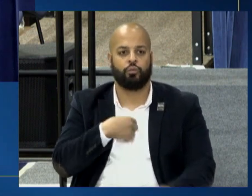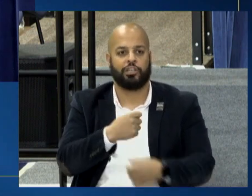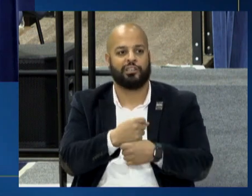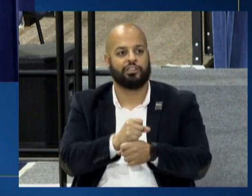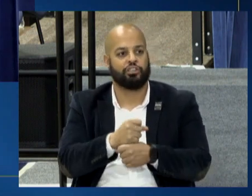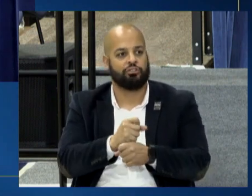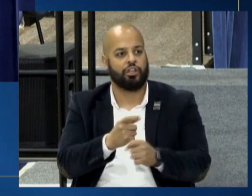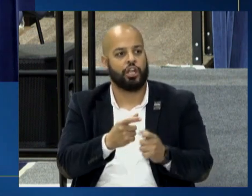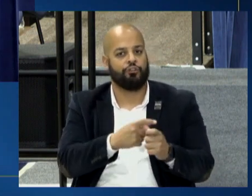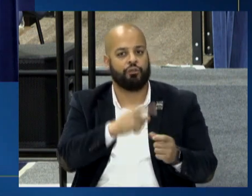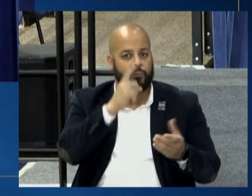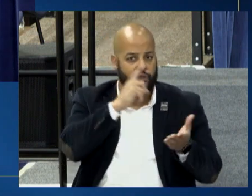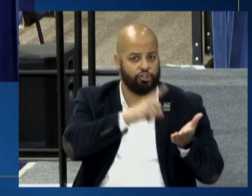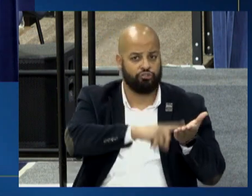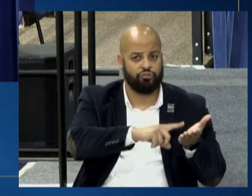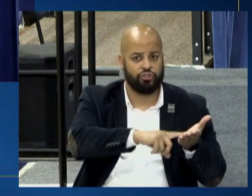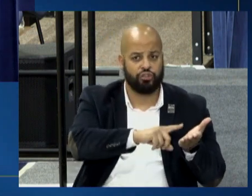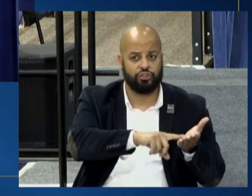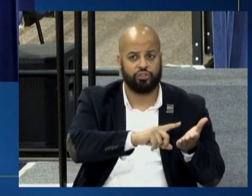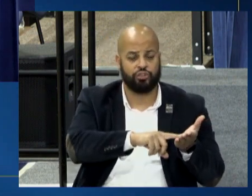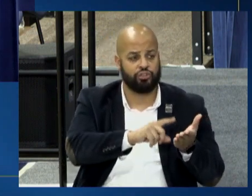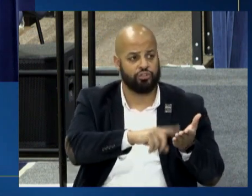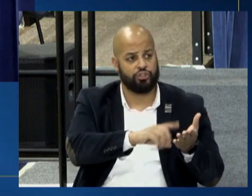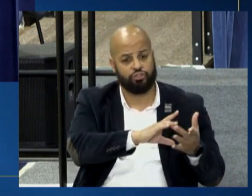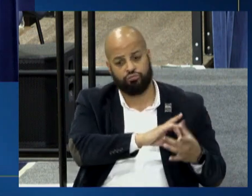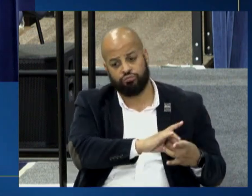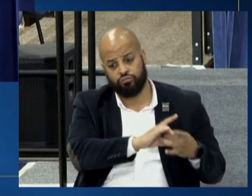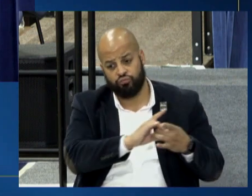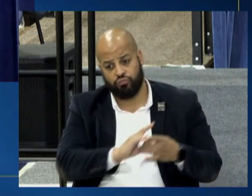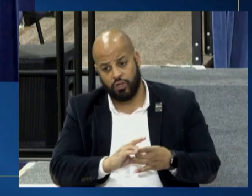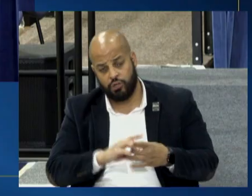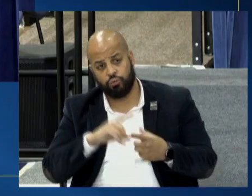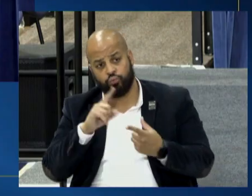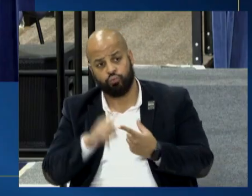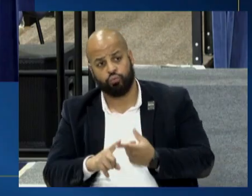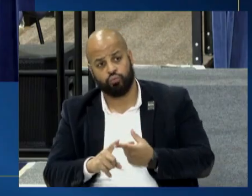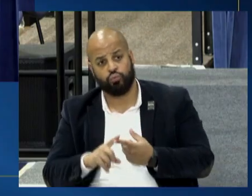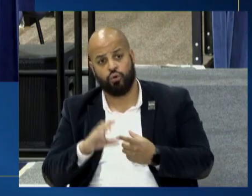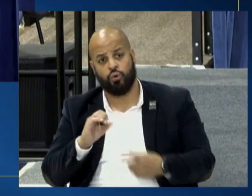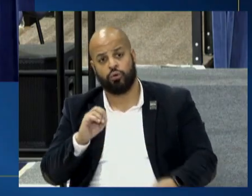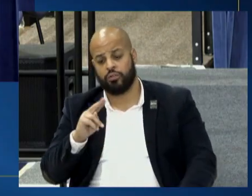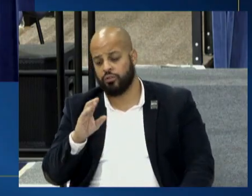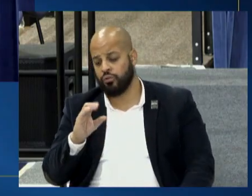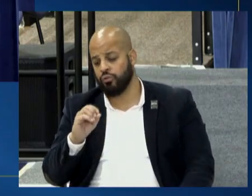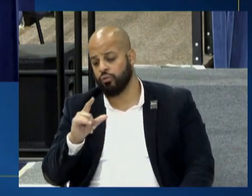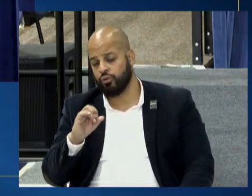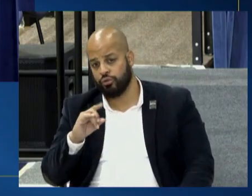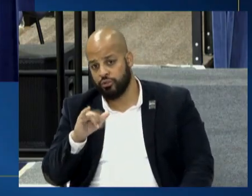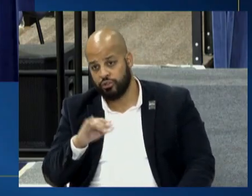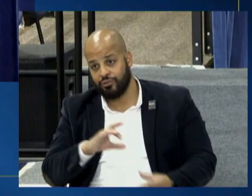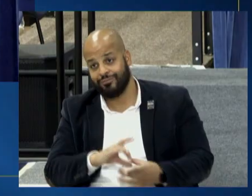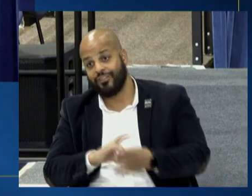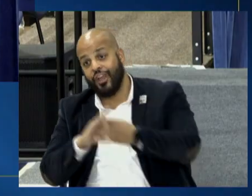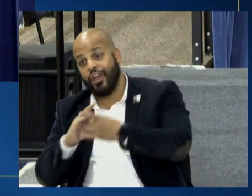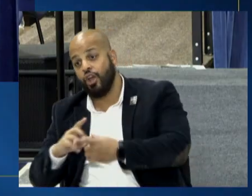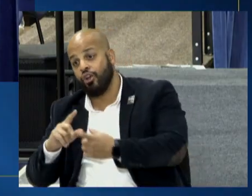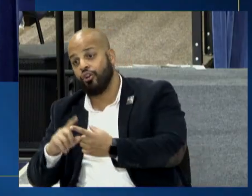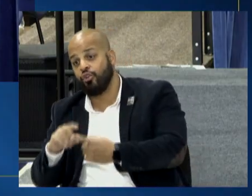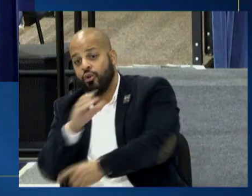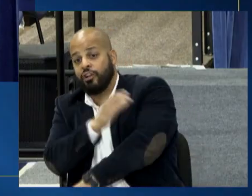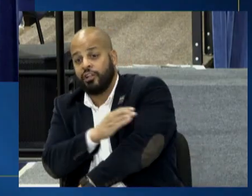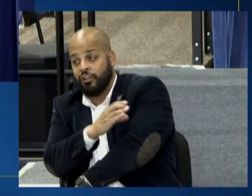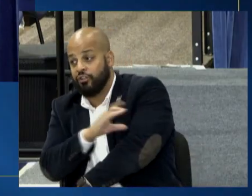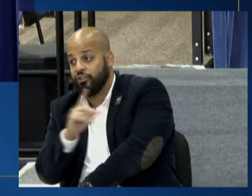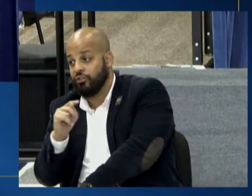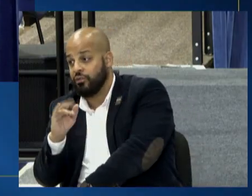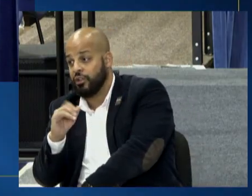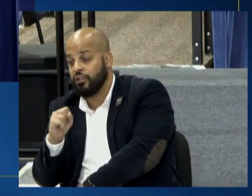the research bench related to oncology, to clinical trials, to other real-world